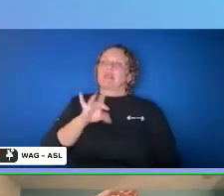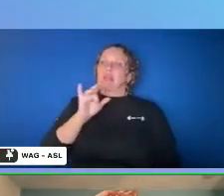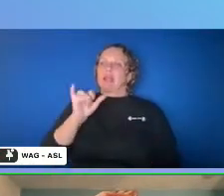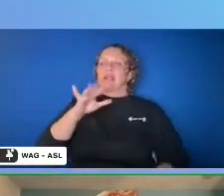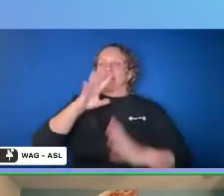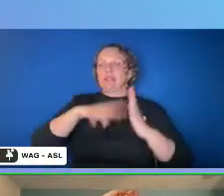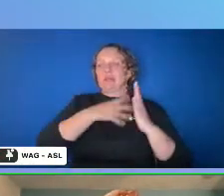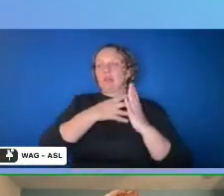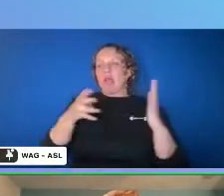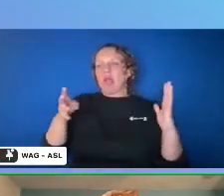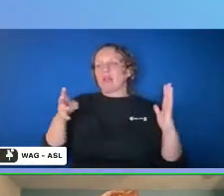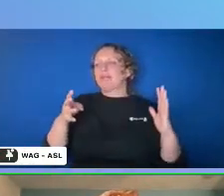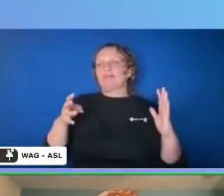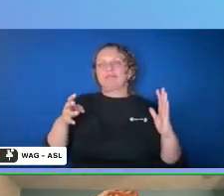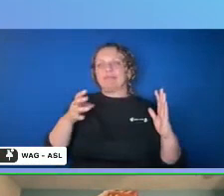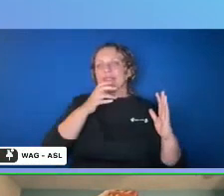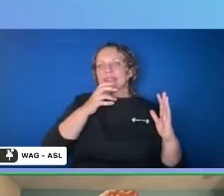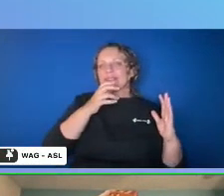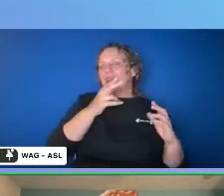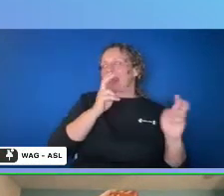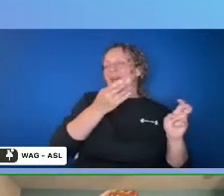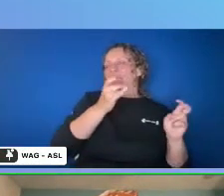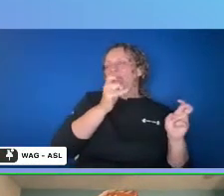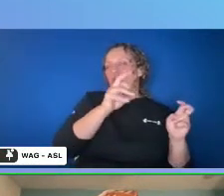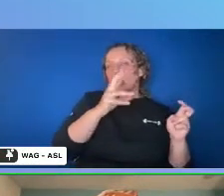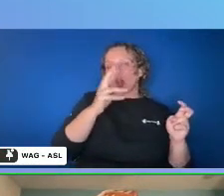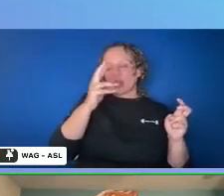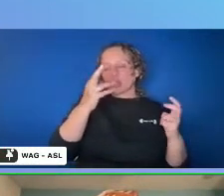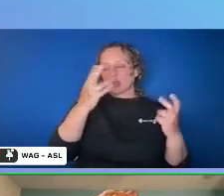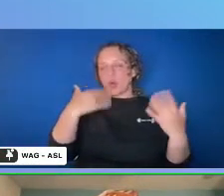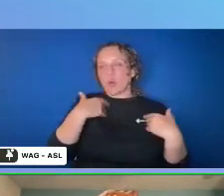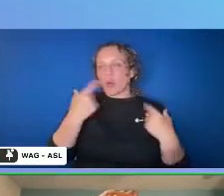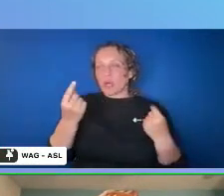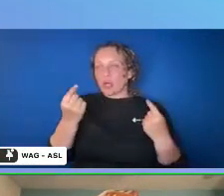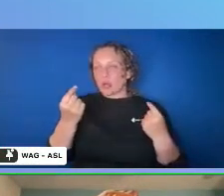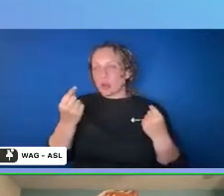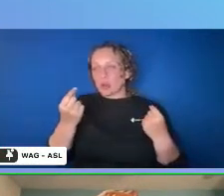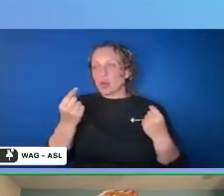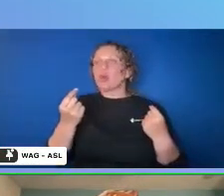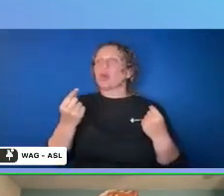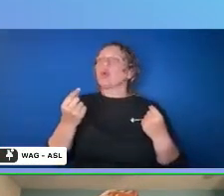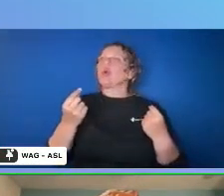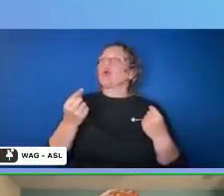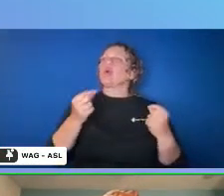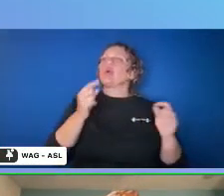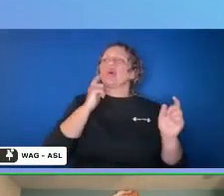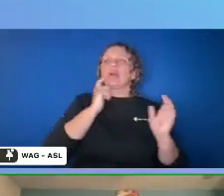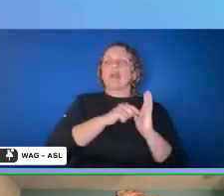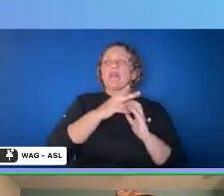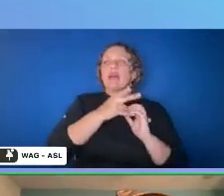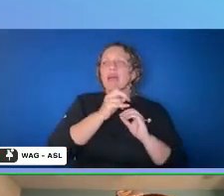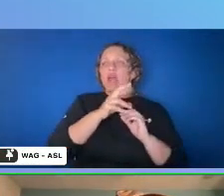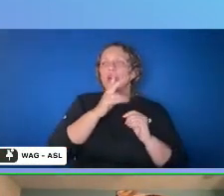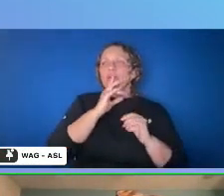Again, it's not marked as a table header for me. So all I have to do, 'cause it's saying, "The following elements we identified as headers, please select the name we missed," there's nothing missing.